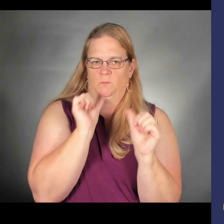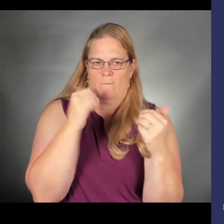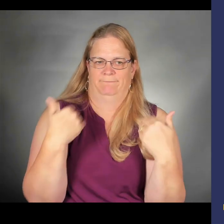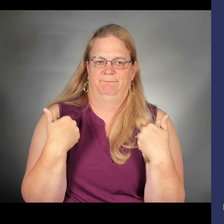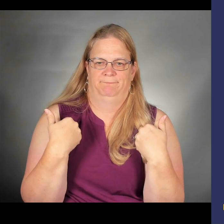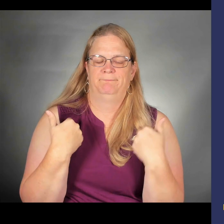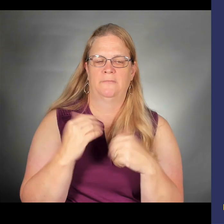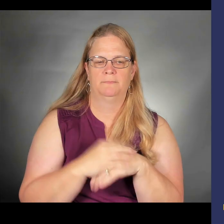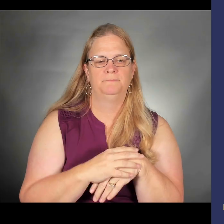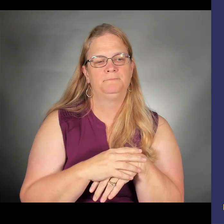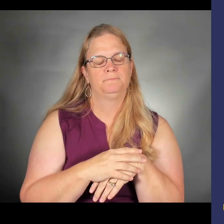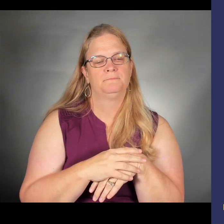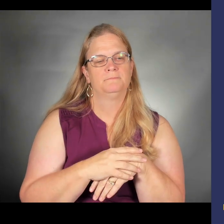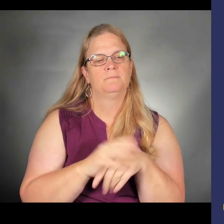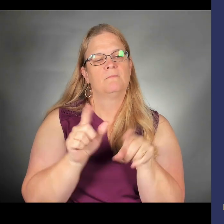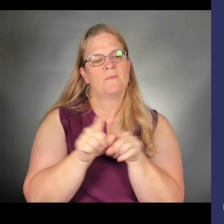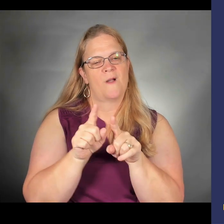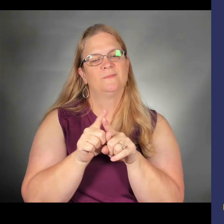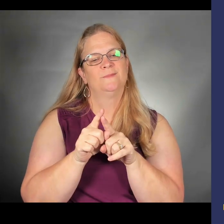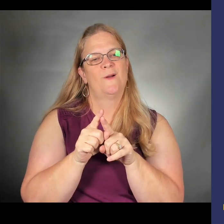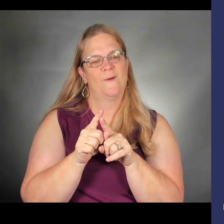network or connection may be lacking.